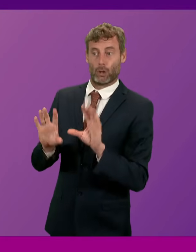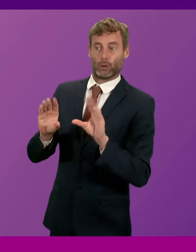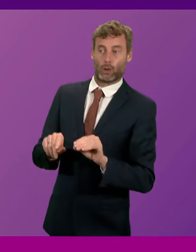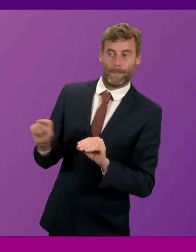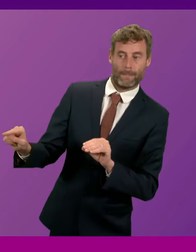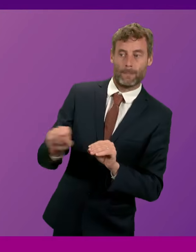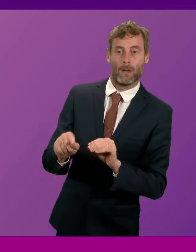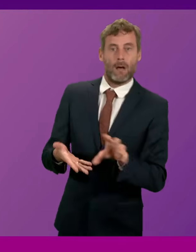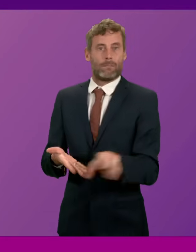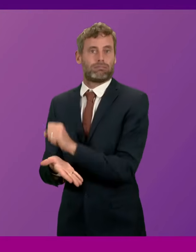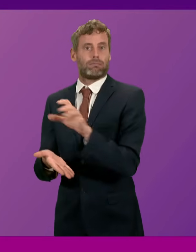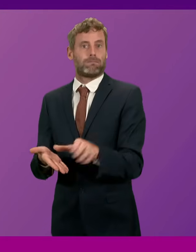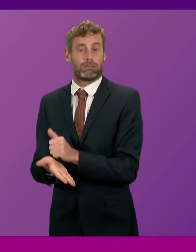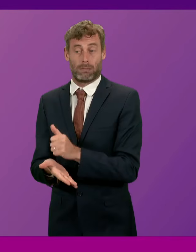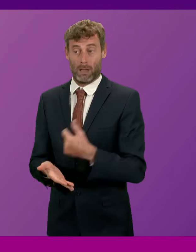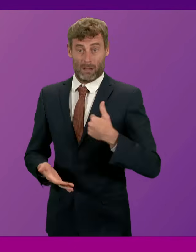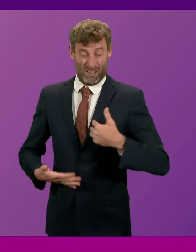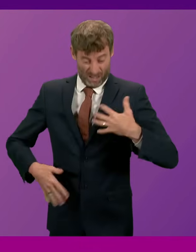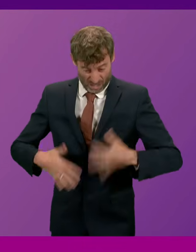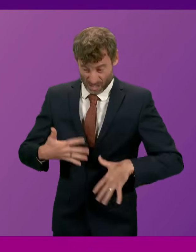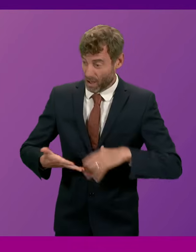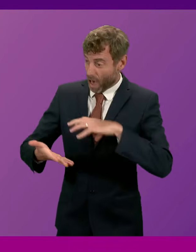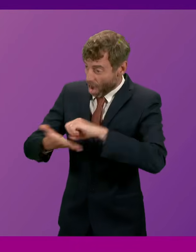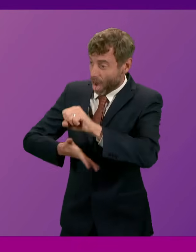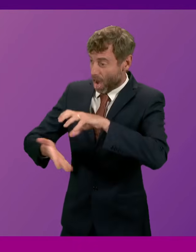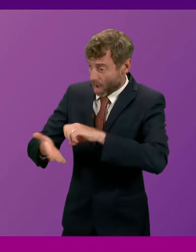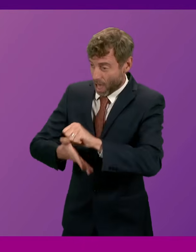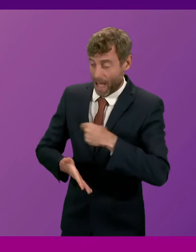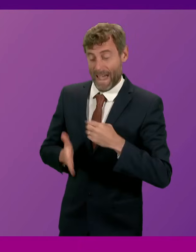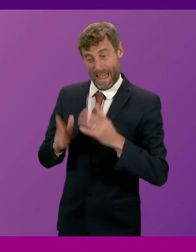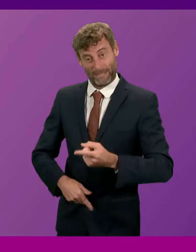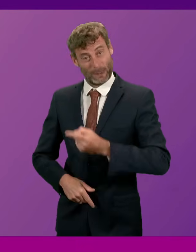of crime are being forced to investigate offences that were perpetrated against